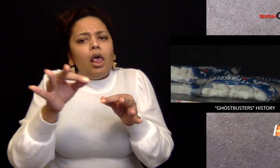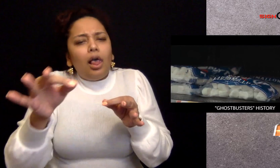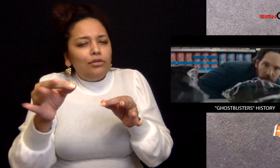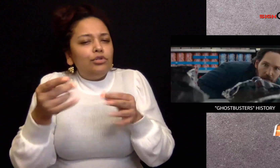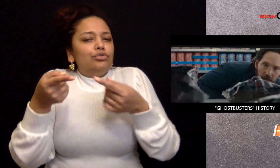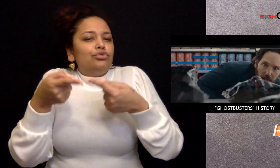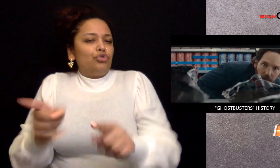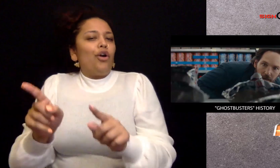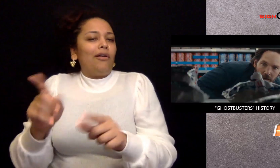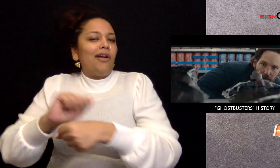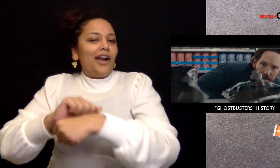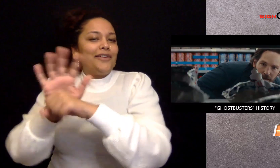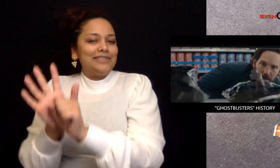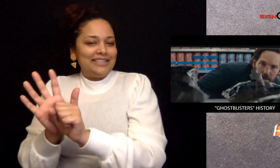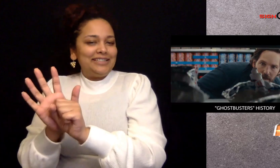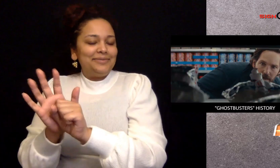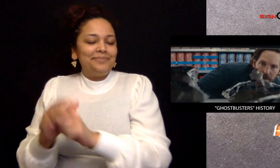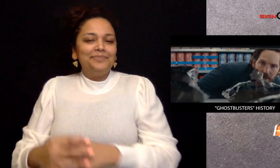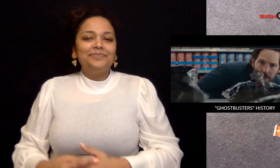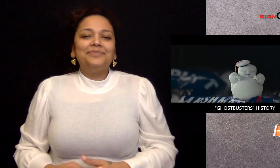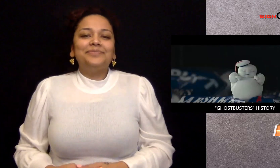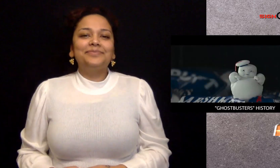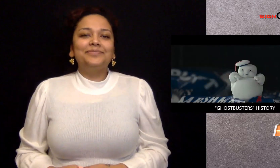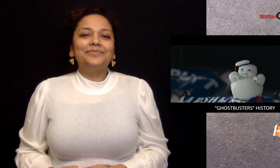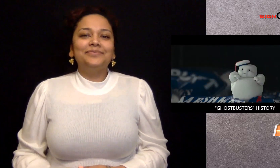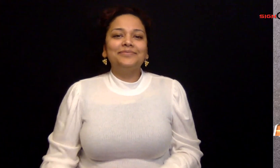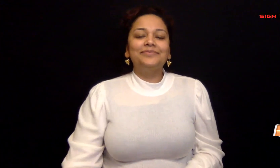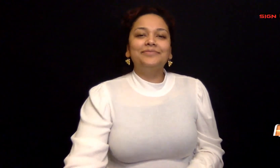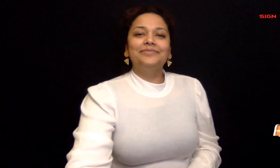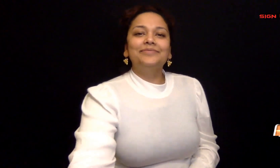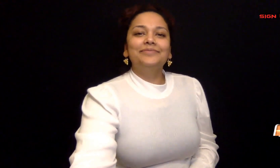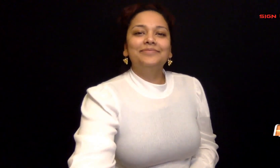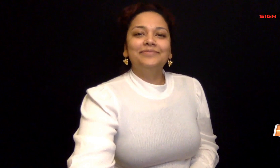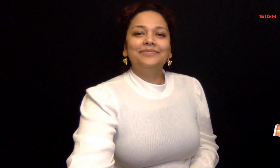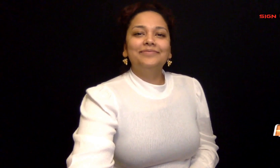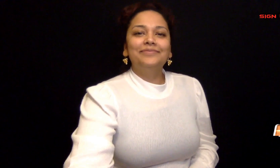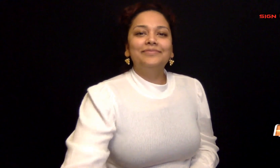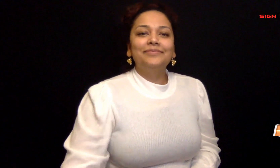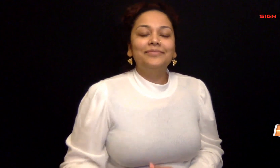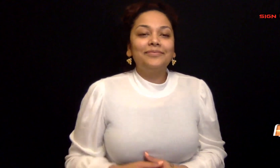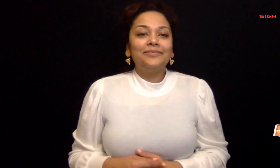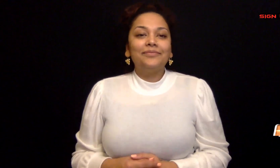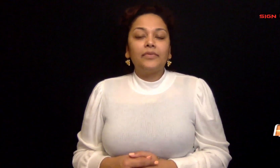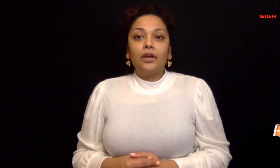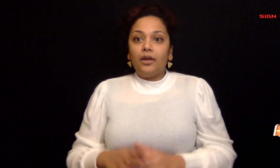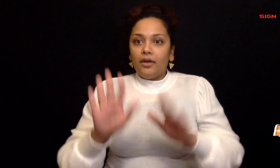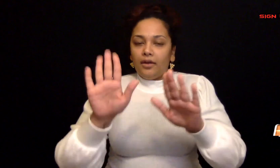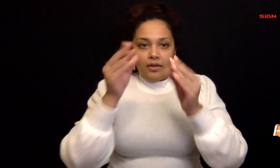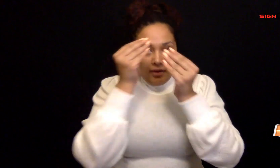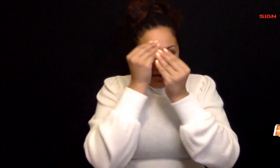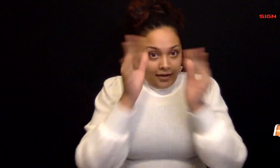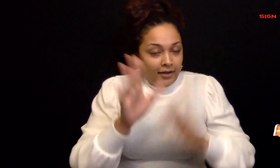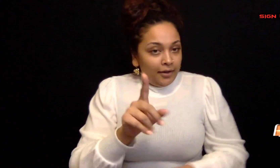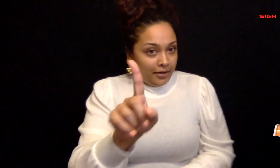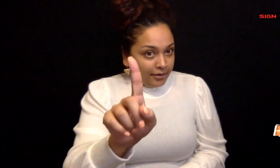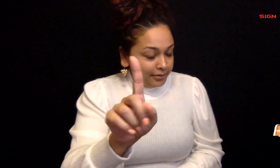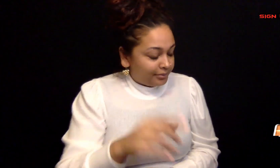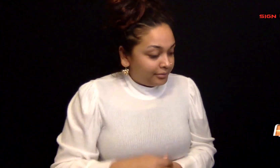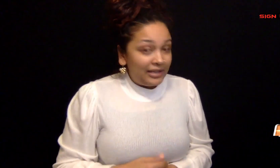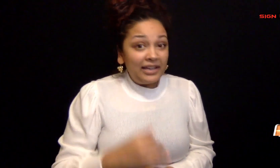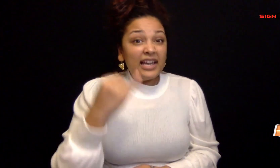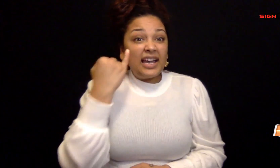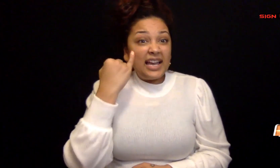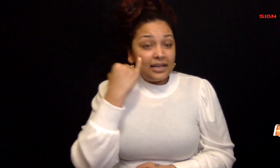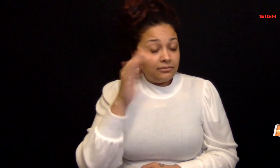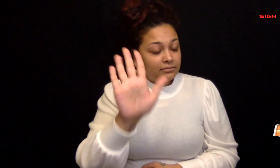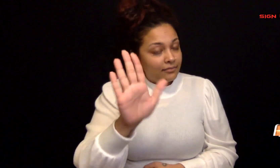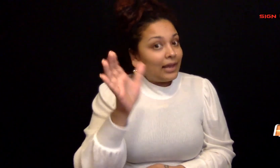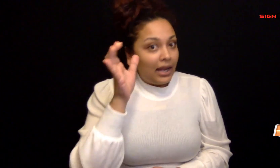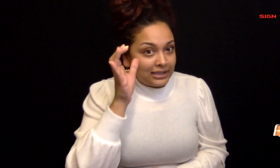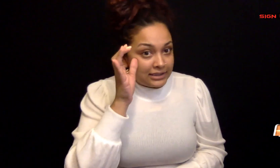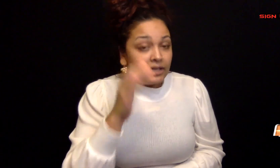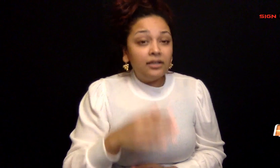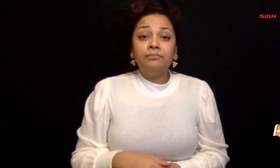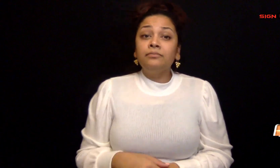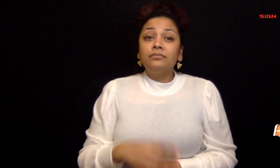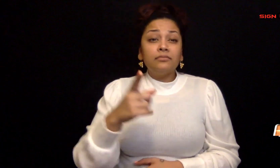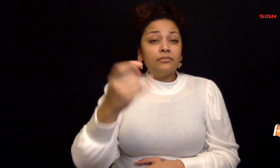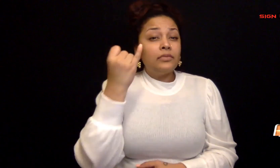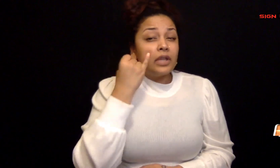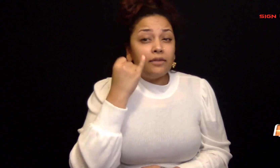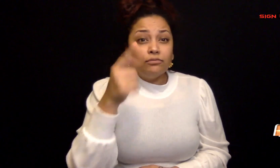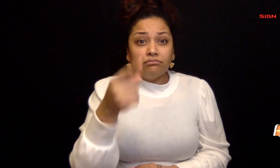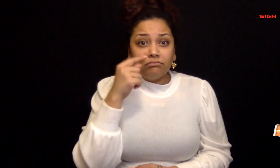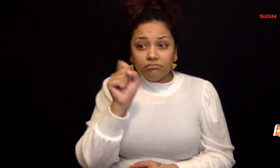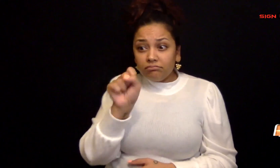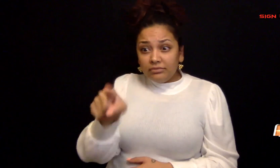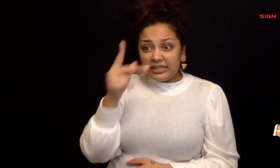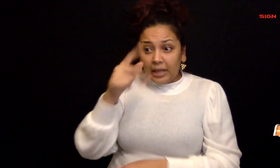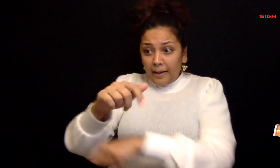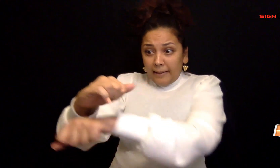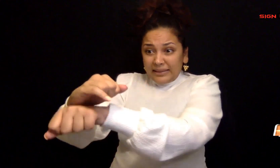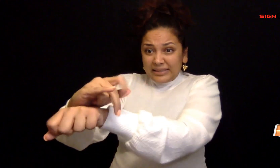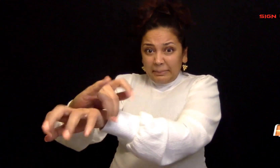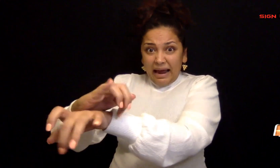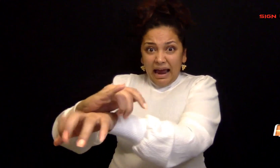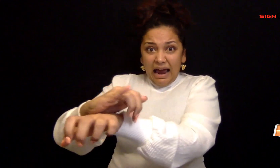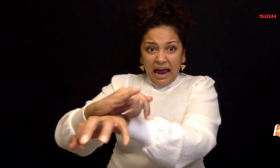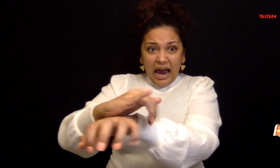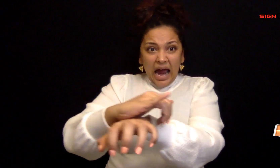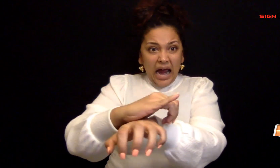due to the pandemic okay listen if you get squeamish at the sight of spiders we're going